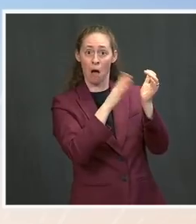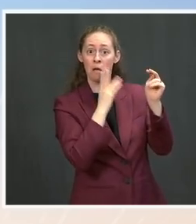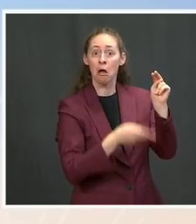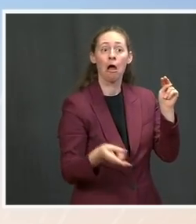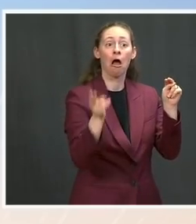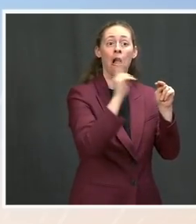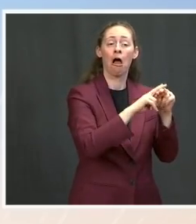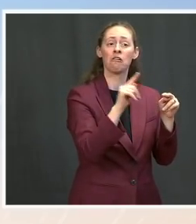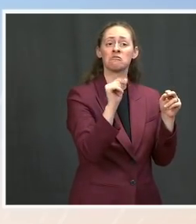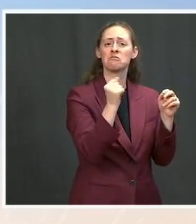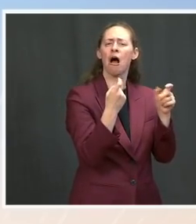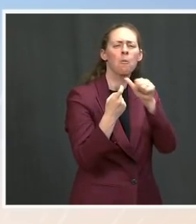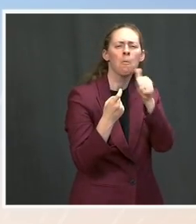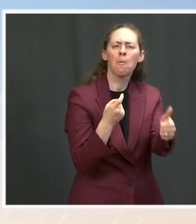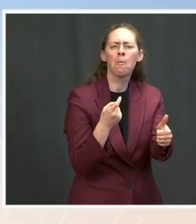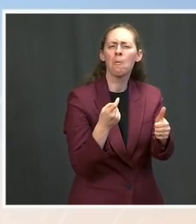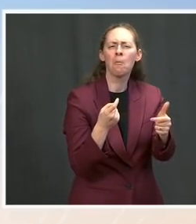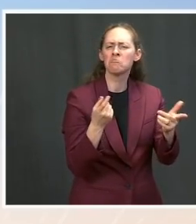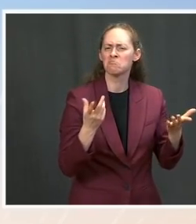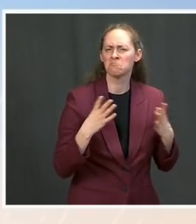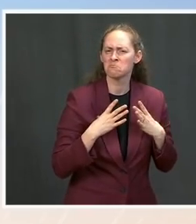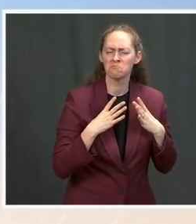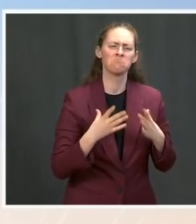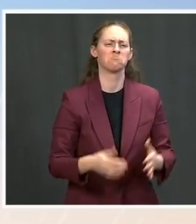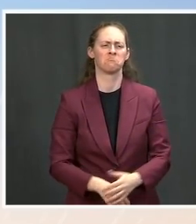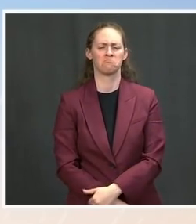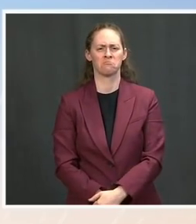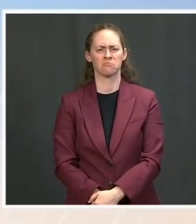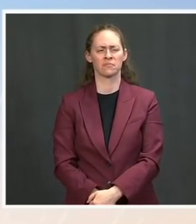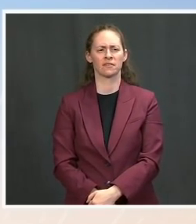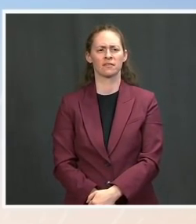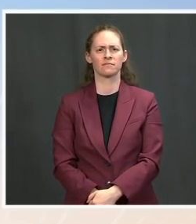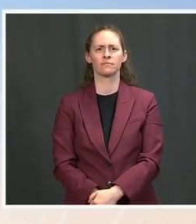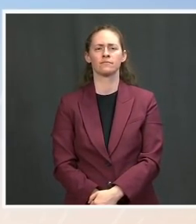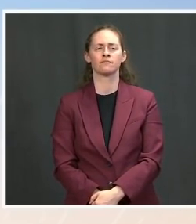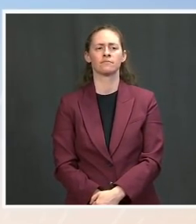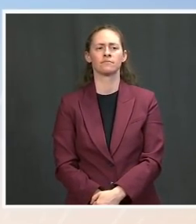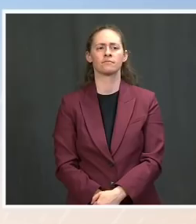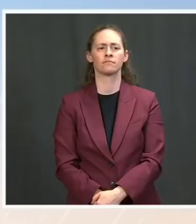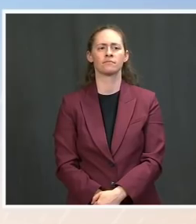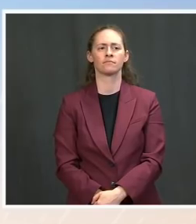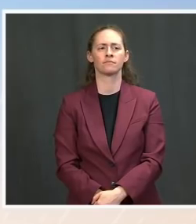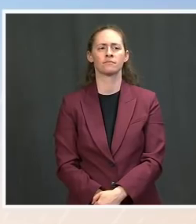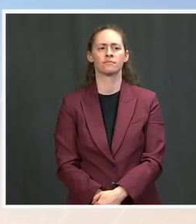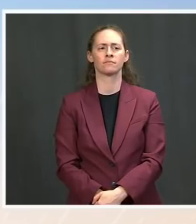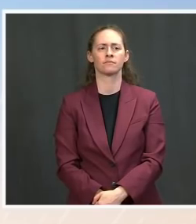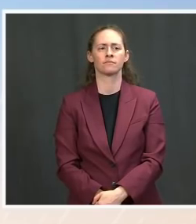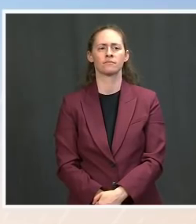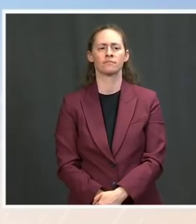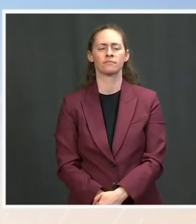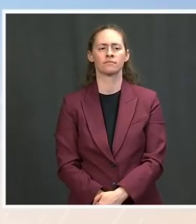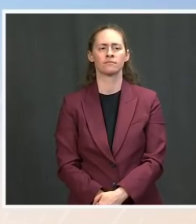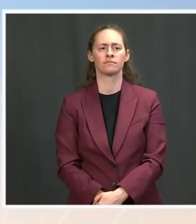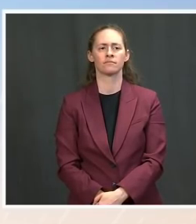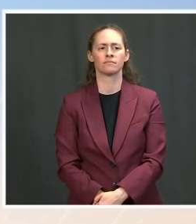The Press: And one last one, Mitch McConnell put forth, or basically said, that Republicans would be willing to go forward